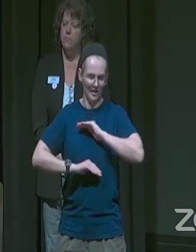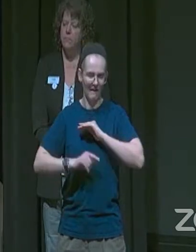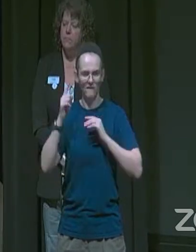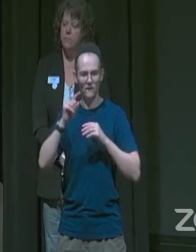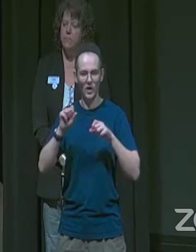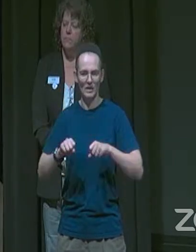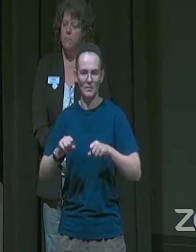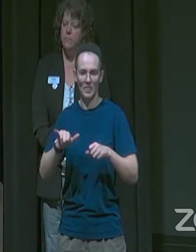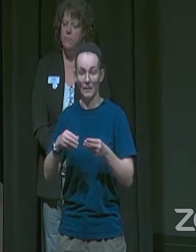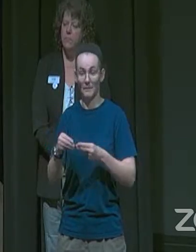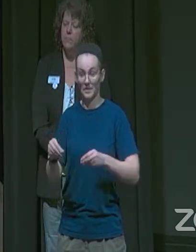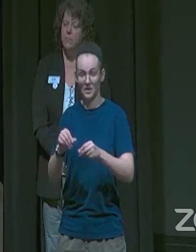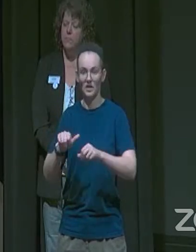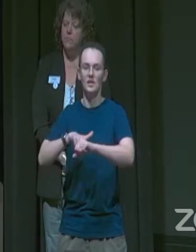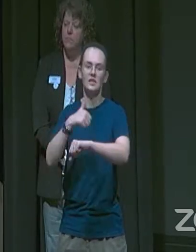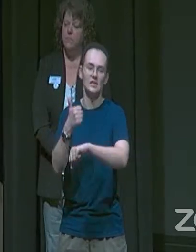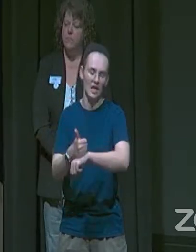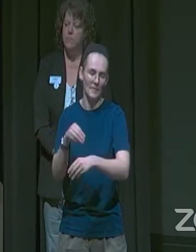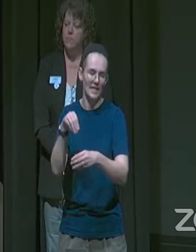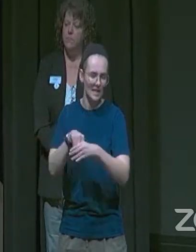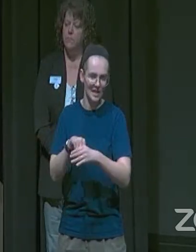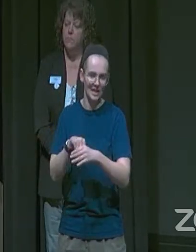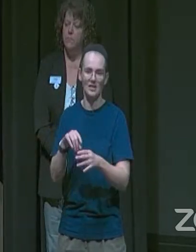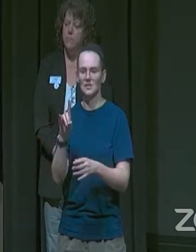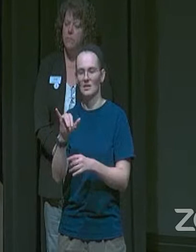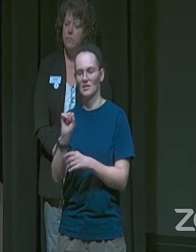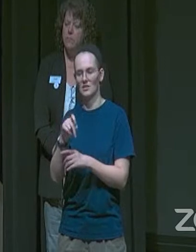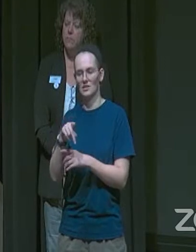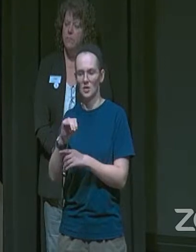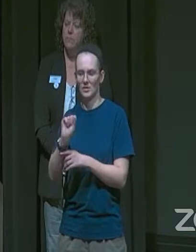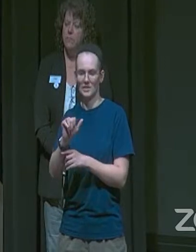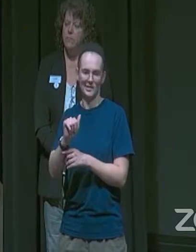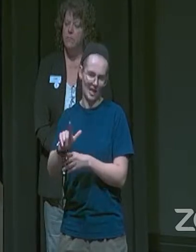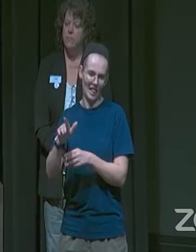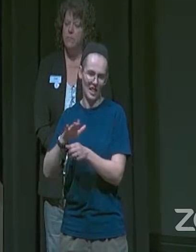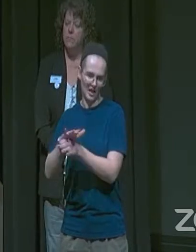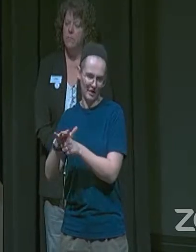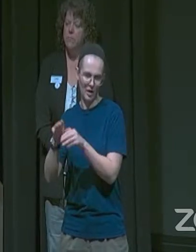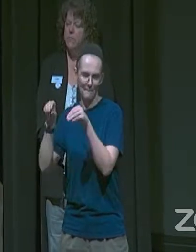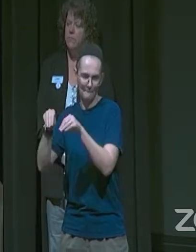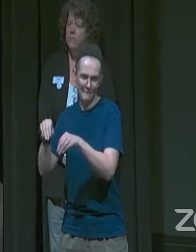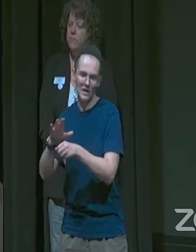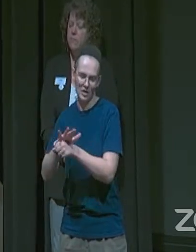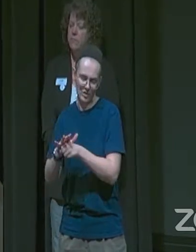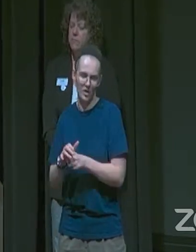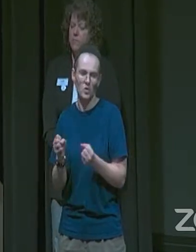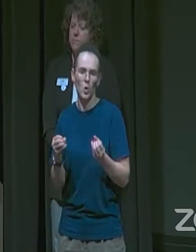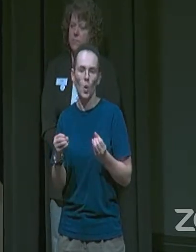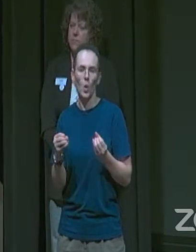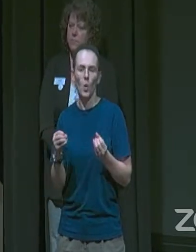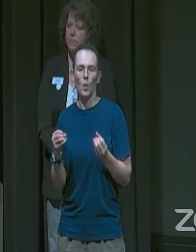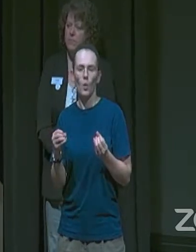for that material to get placed within the the disposal the sediment um placement area and so